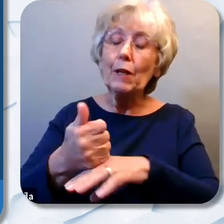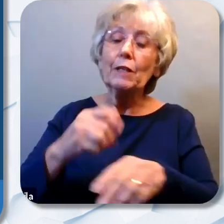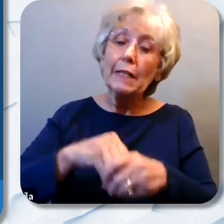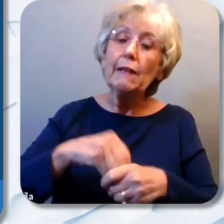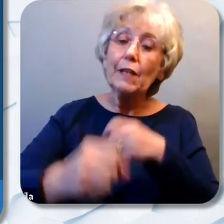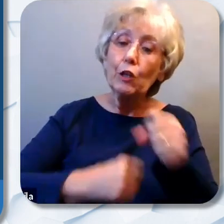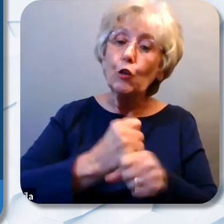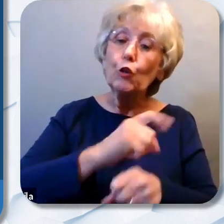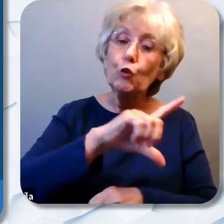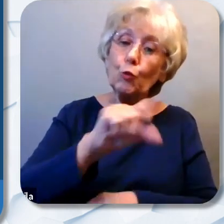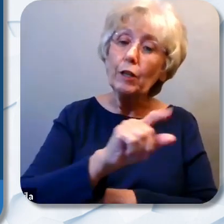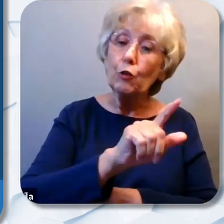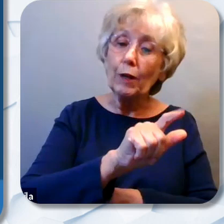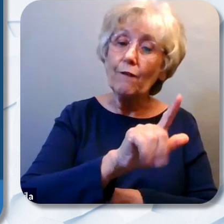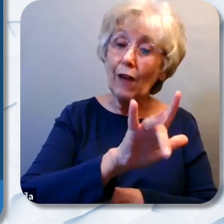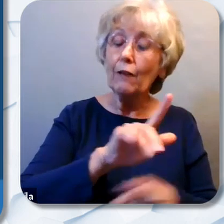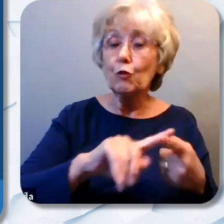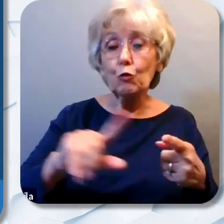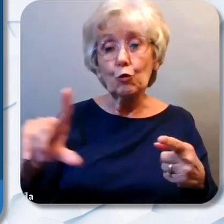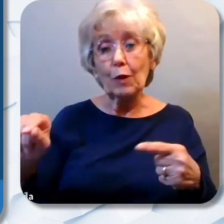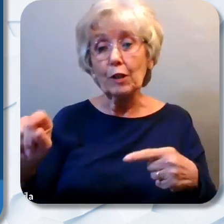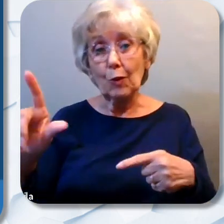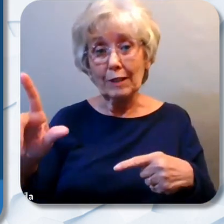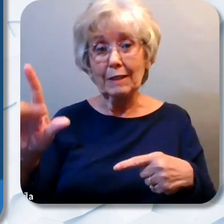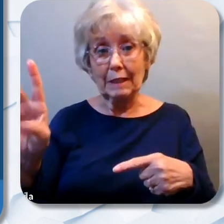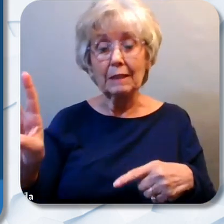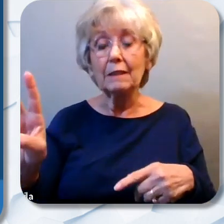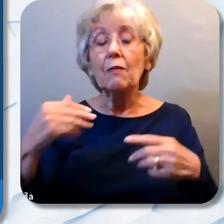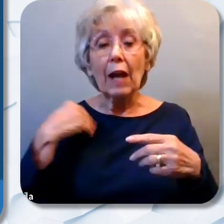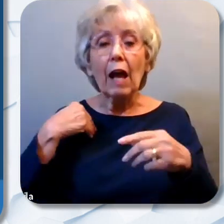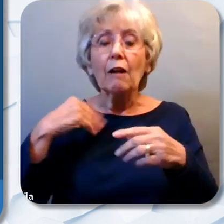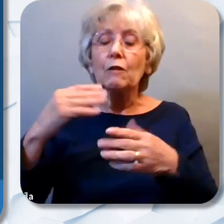Their new quality improvement conditions for receipt of a portion meant for students in a